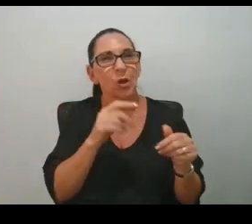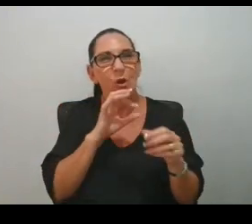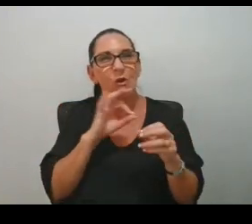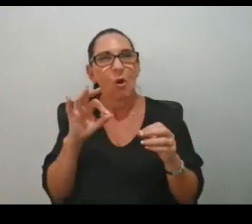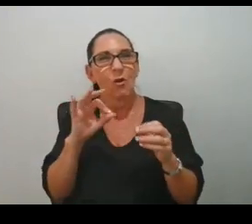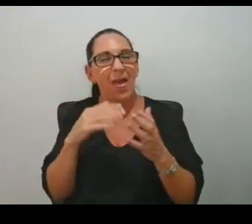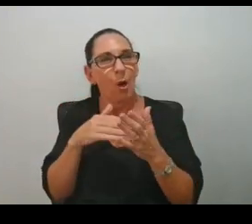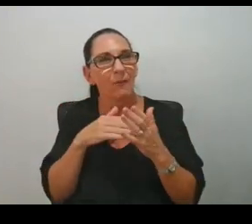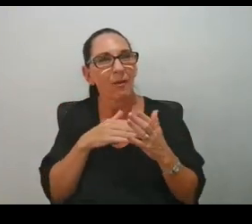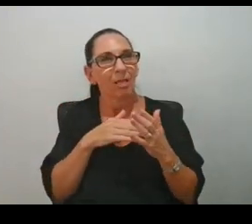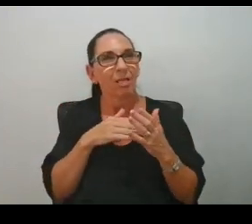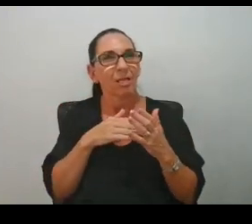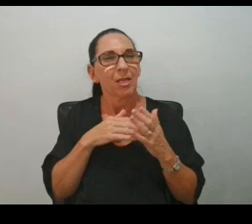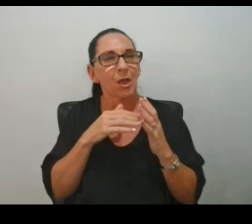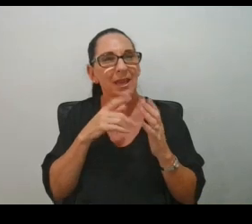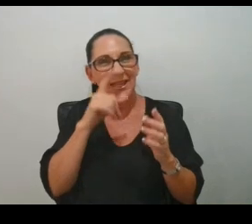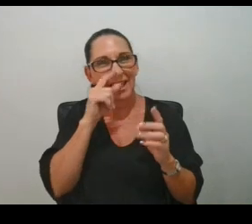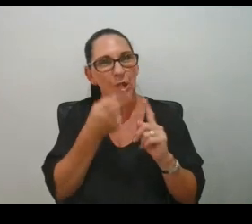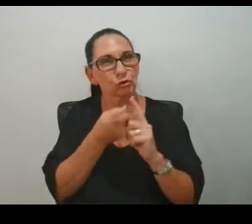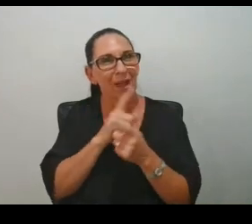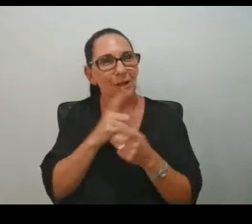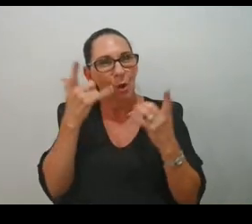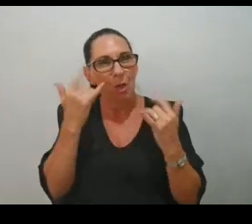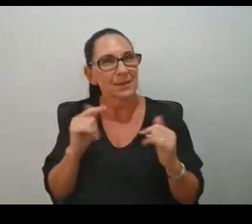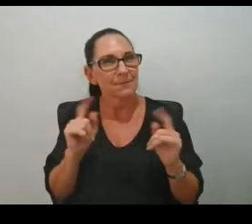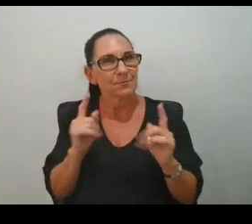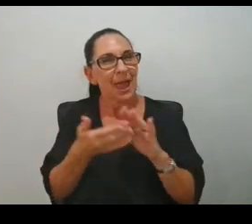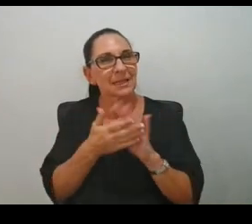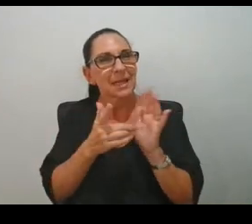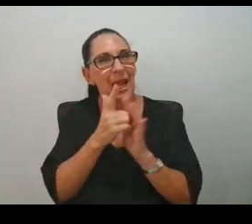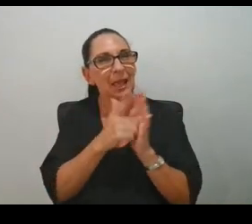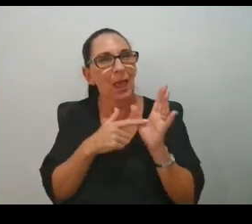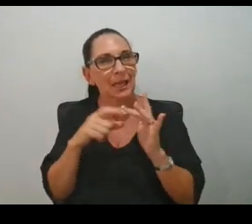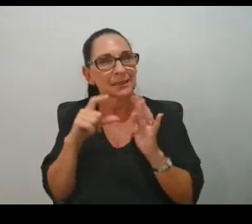for them to change always how does that work so generally speaking clients don't have a right to